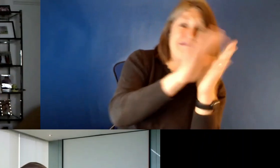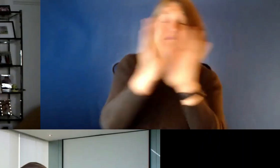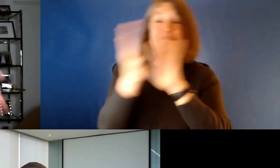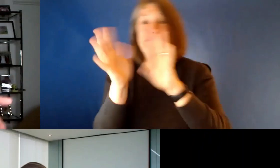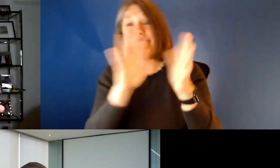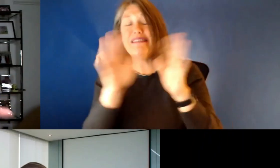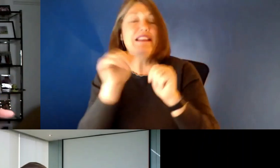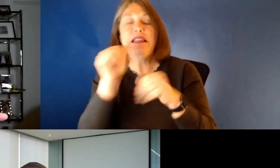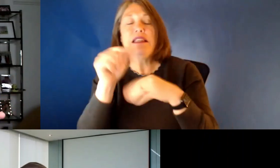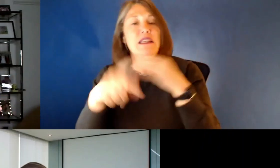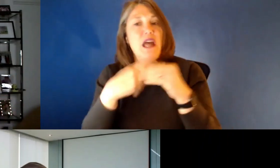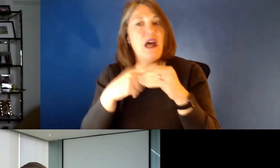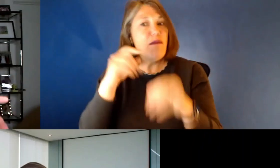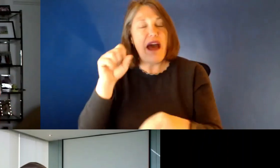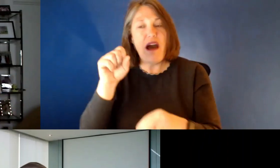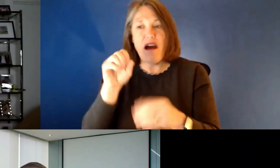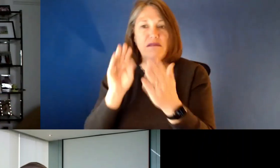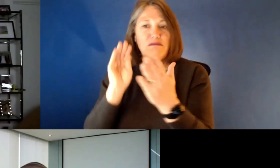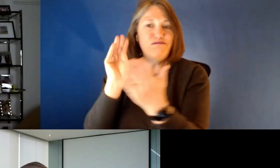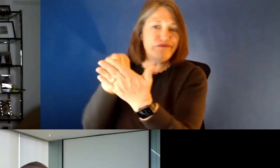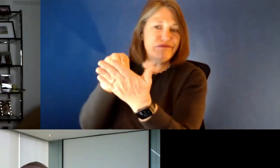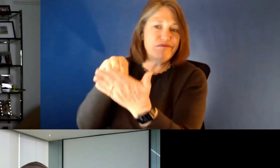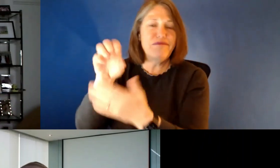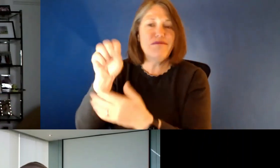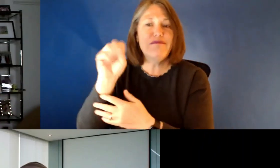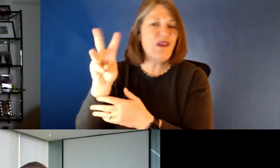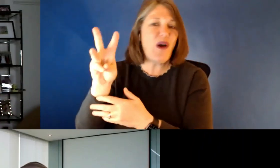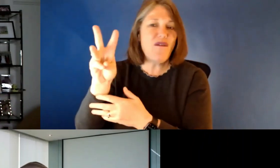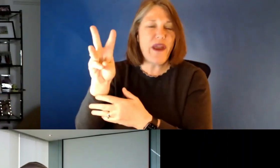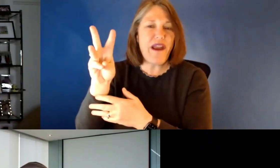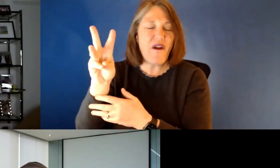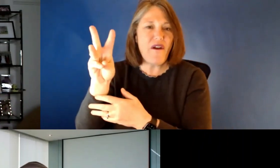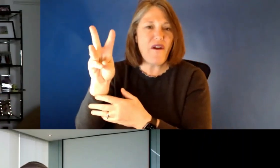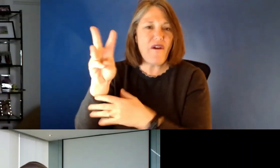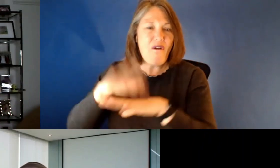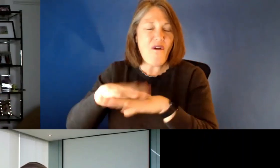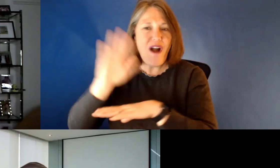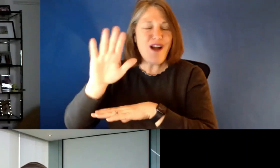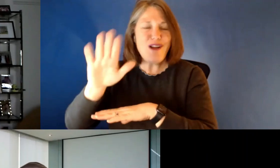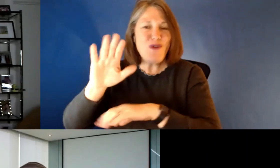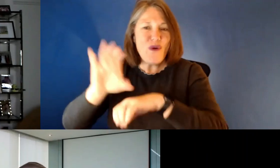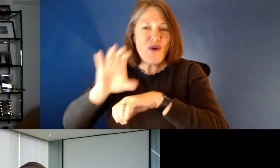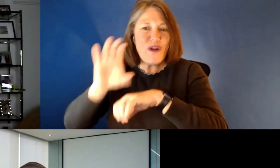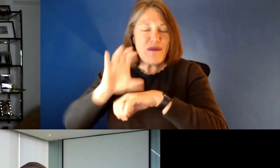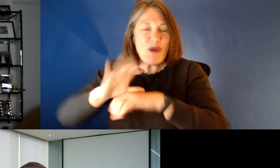putting software 06:09:58 on your desktop or laptop so that